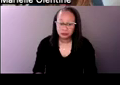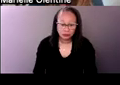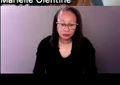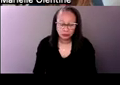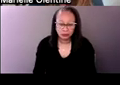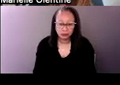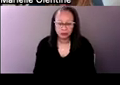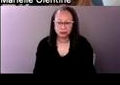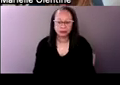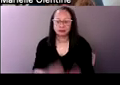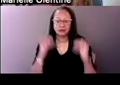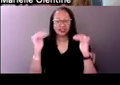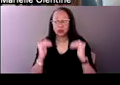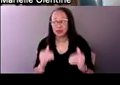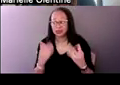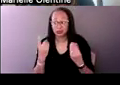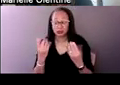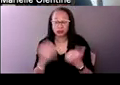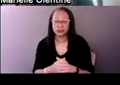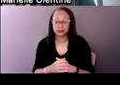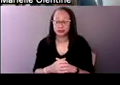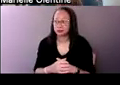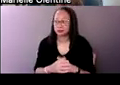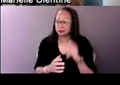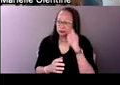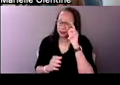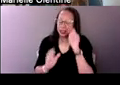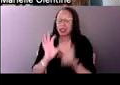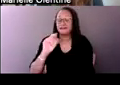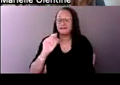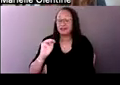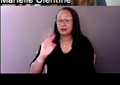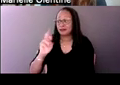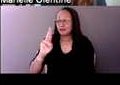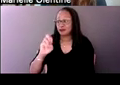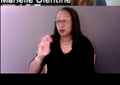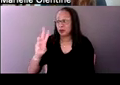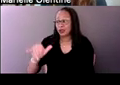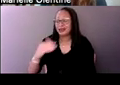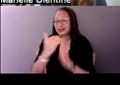get the film out there and generate some buzz and conversation about it.